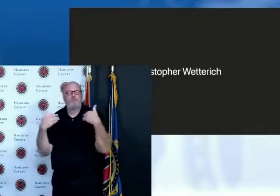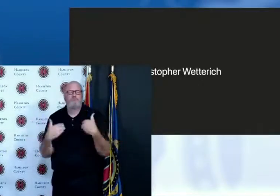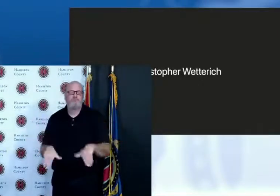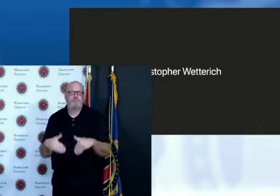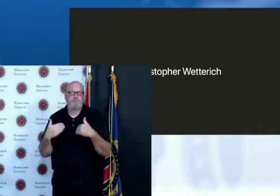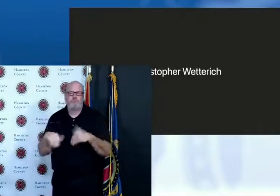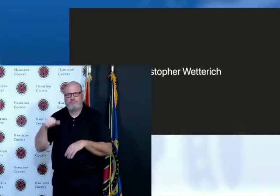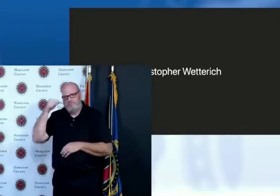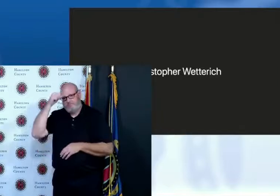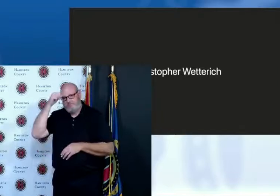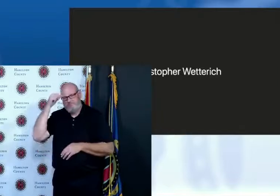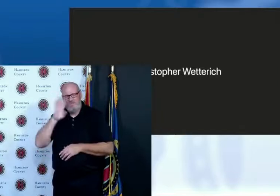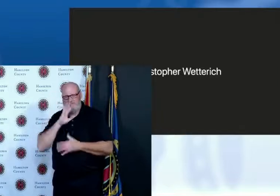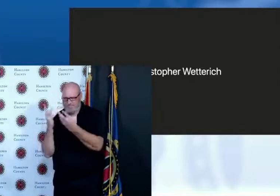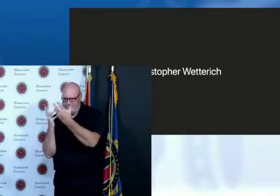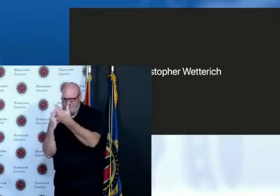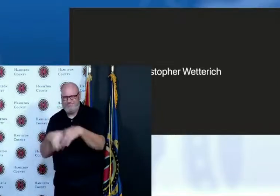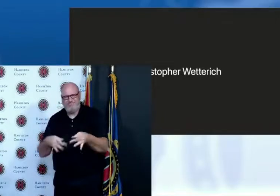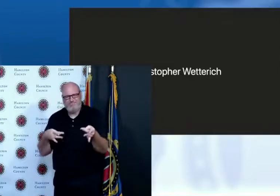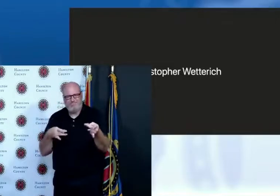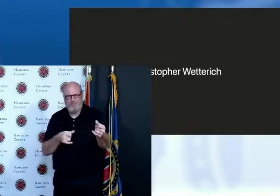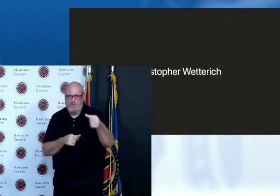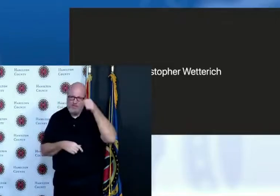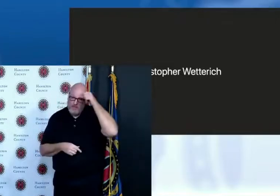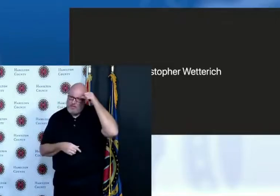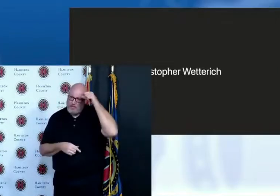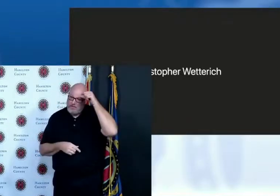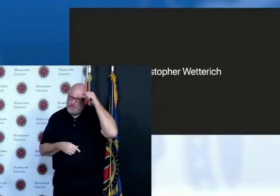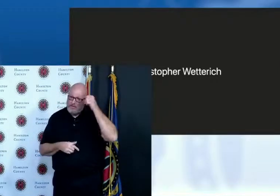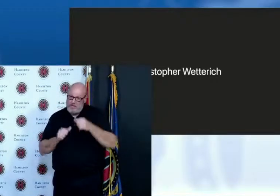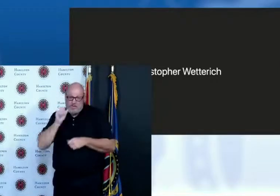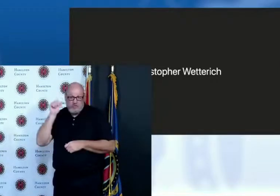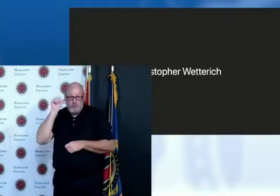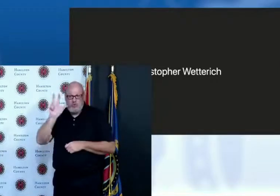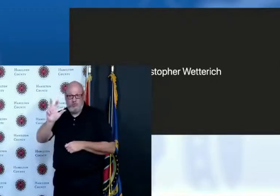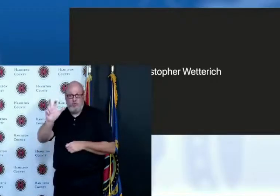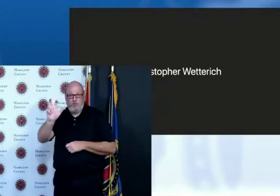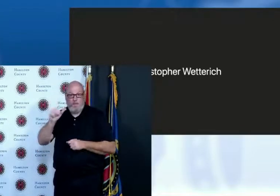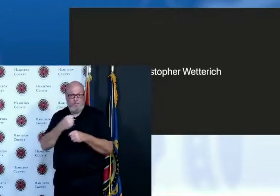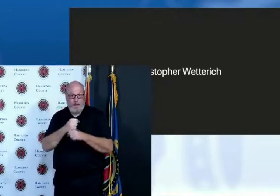we had about 300 and some folks scheduled for an appointment and we saw another 150 just walk